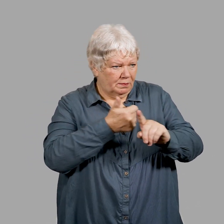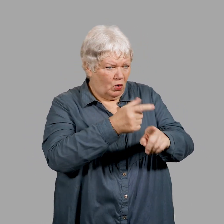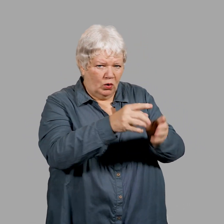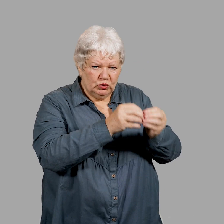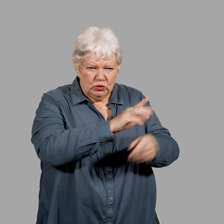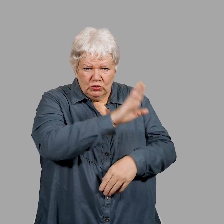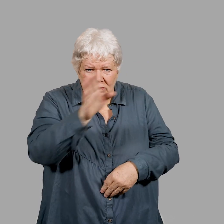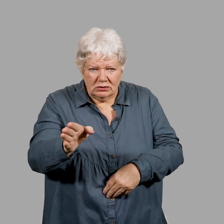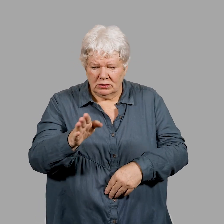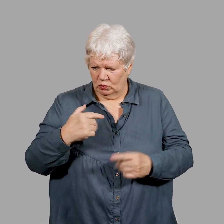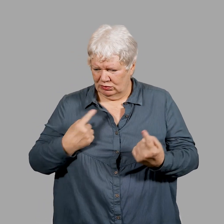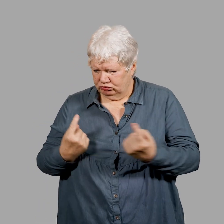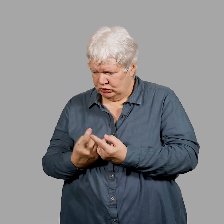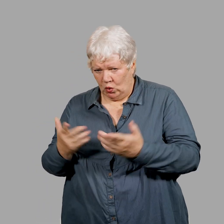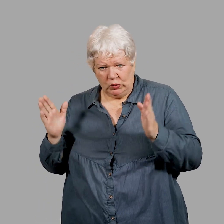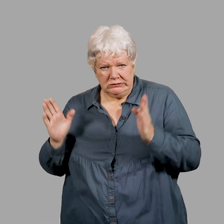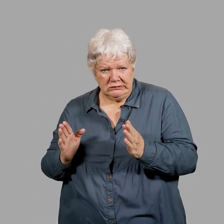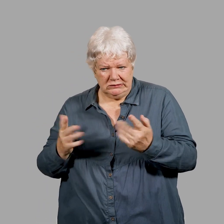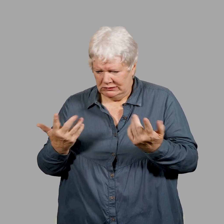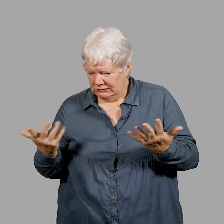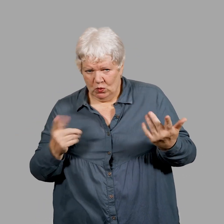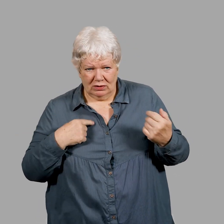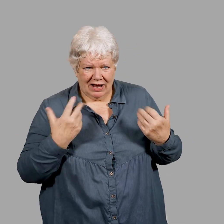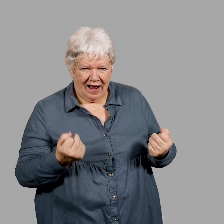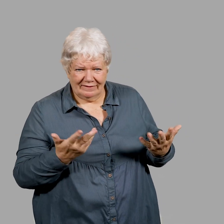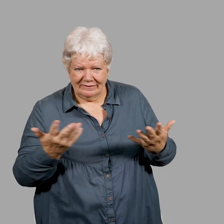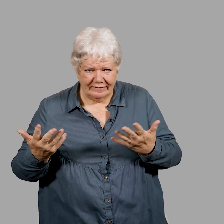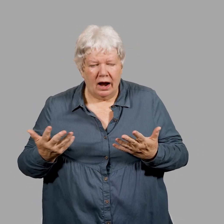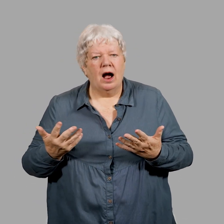manage to support the student with the resources we had available to us.